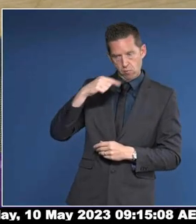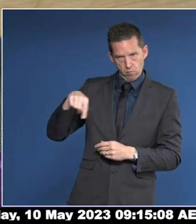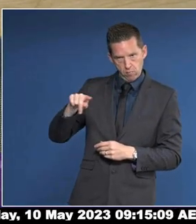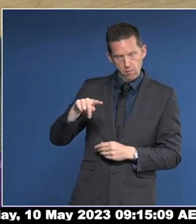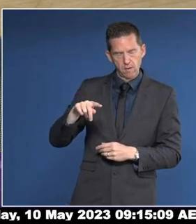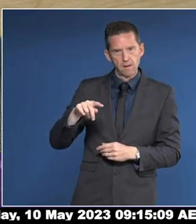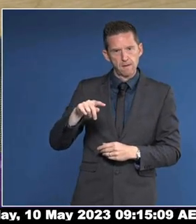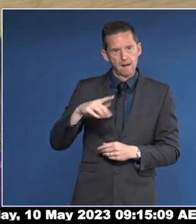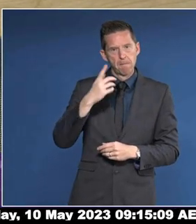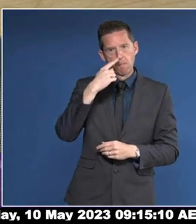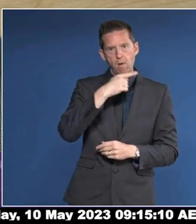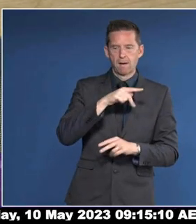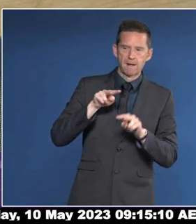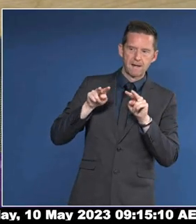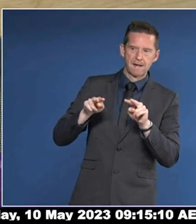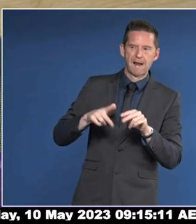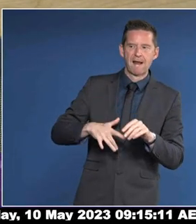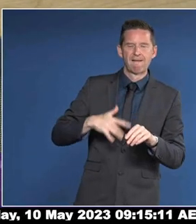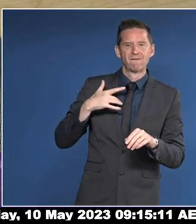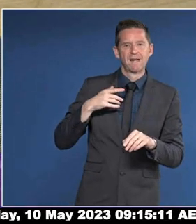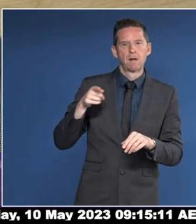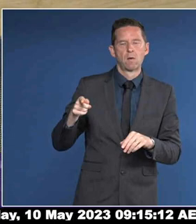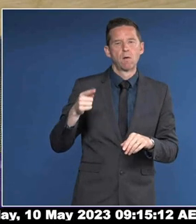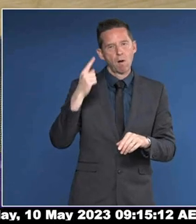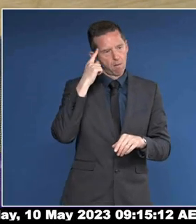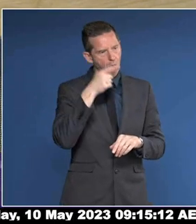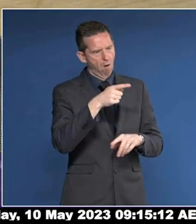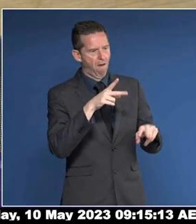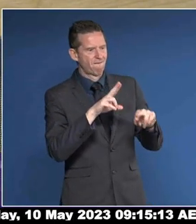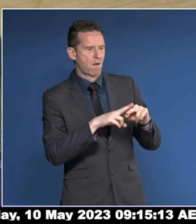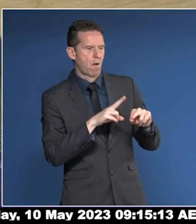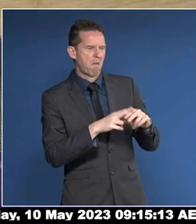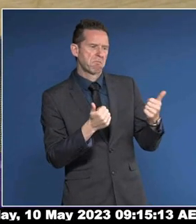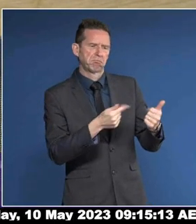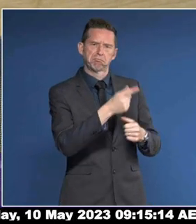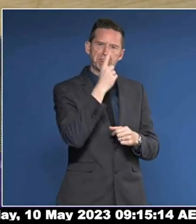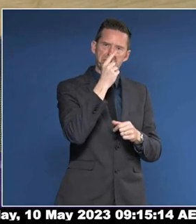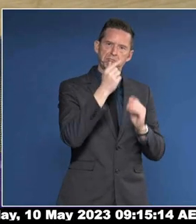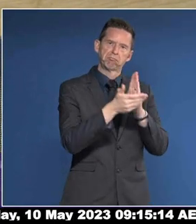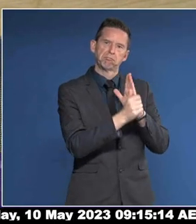as overestimating the father's capacity to mitigate risks present and provide for his